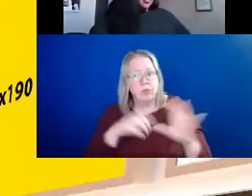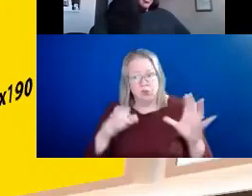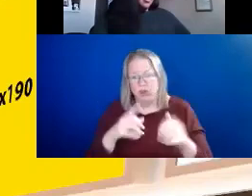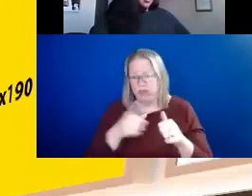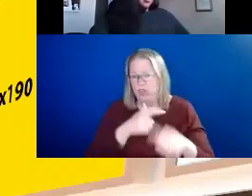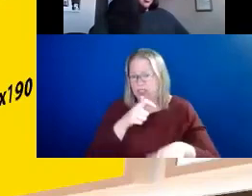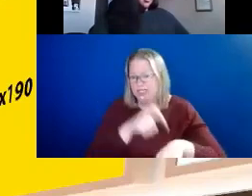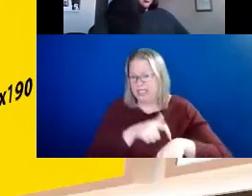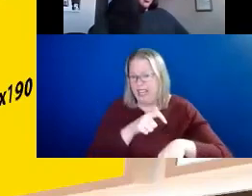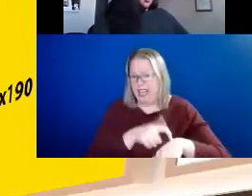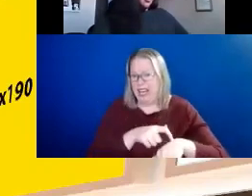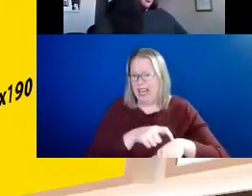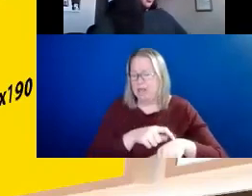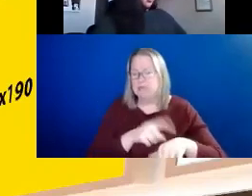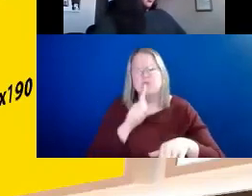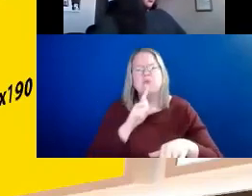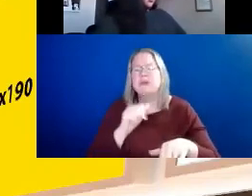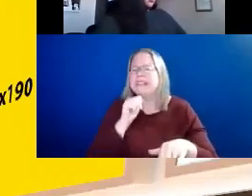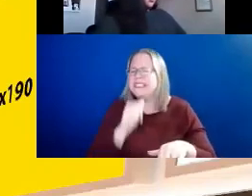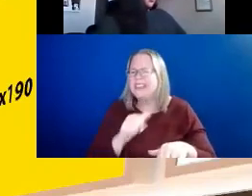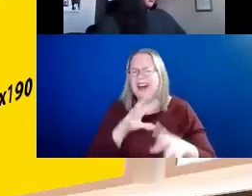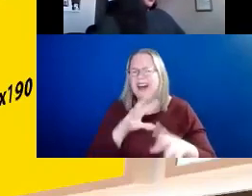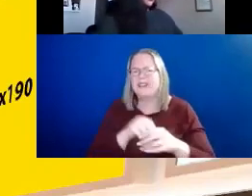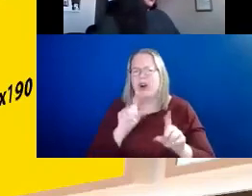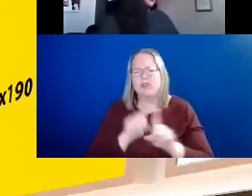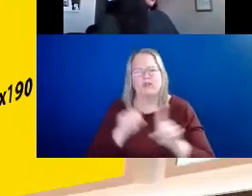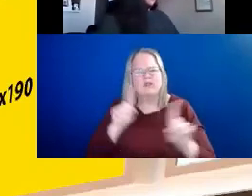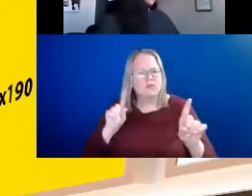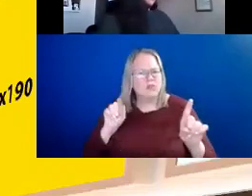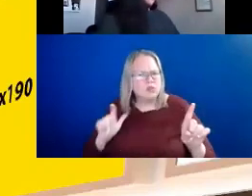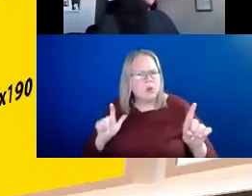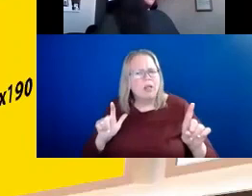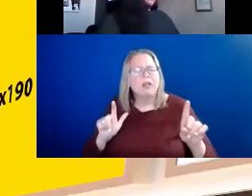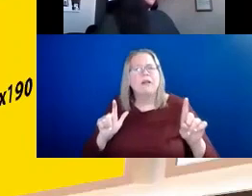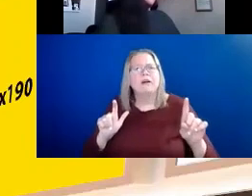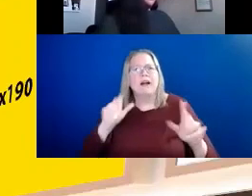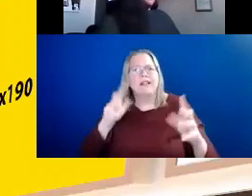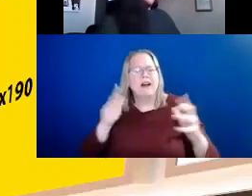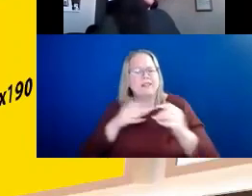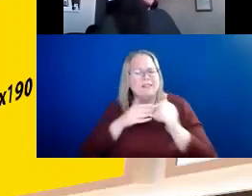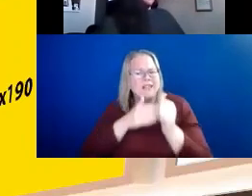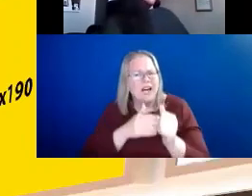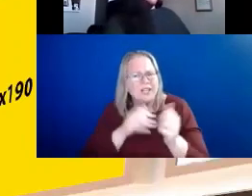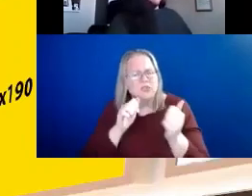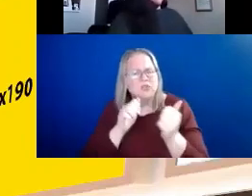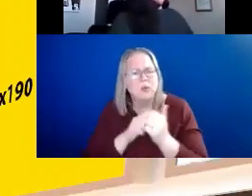It has little to do with it being virtual , 12:52:21 we have a little bit of guidance on